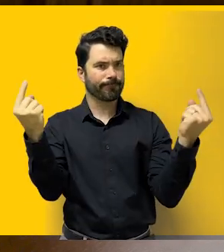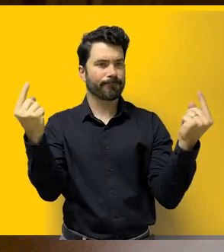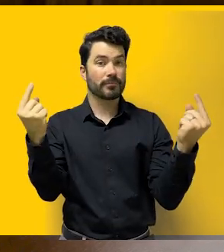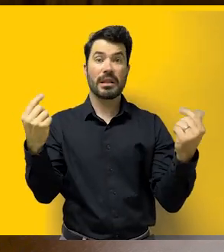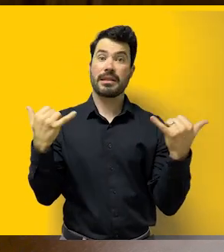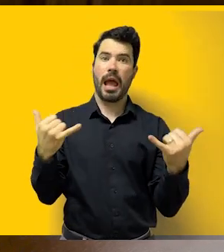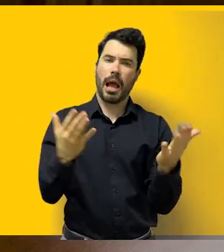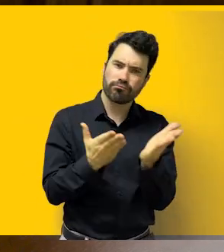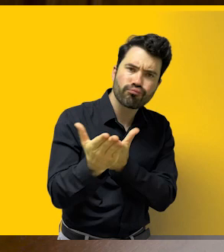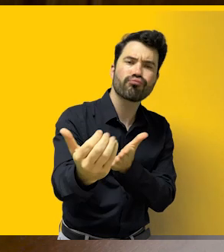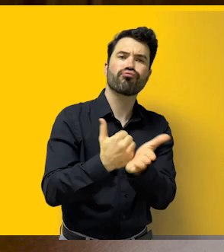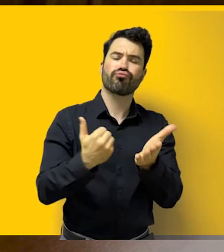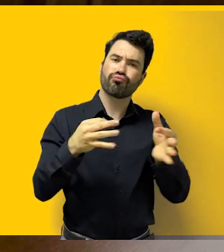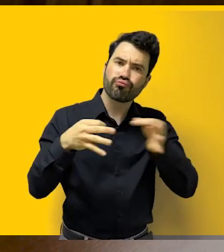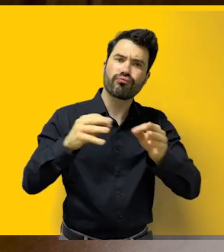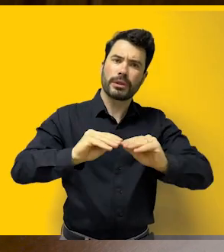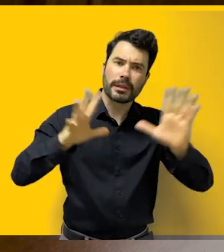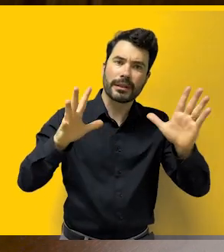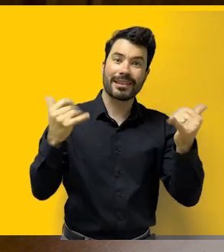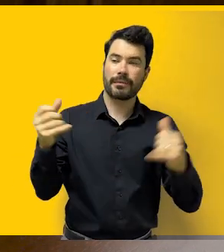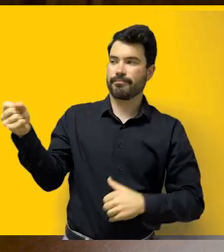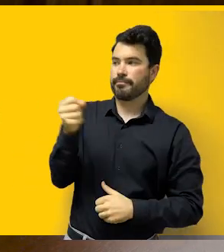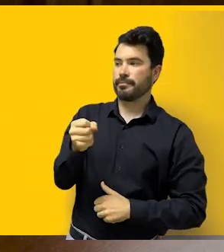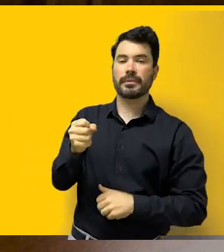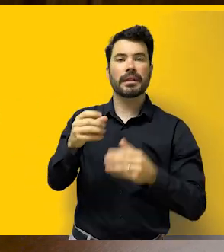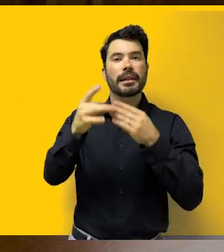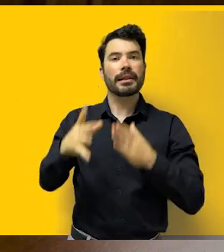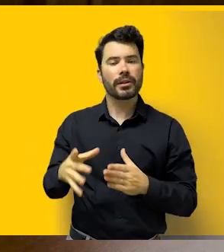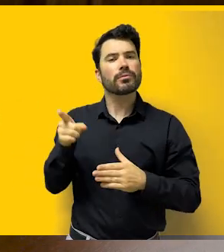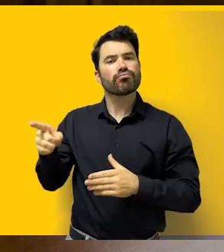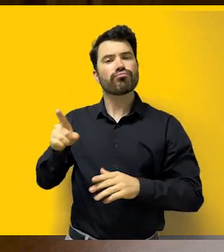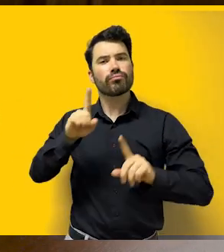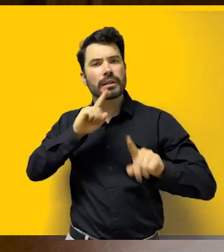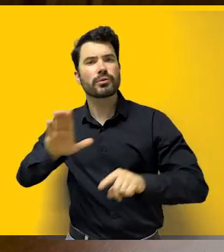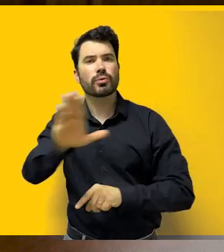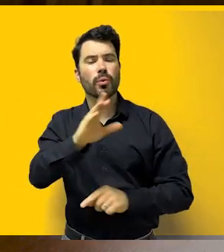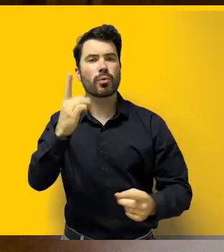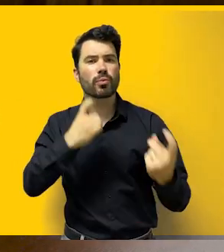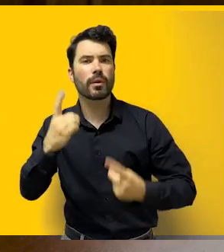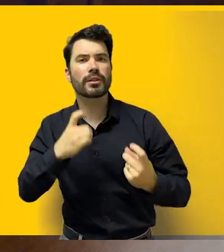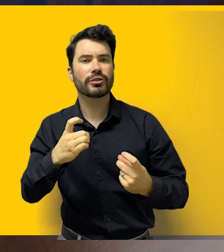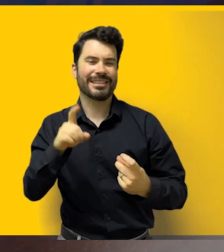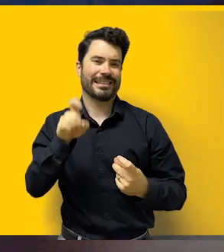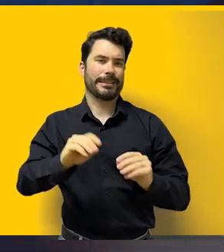a few of our leaders want to share more information and answer questions that we realize do need greater clarity.